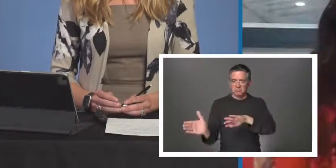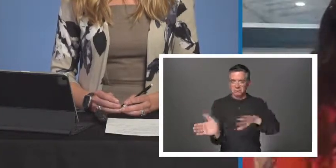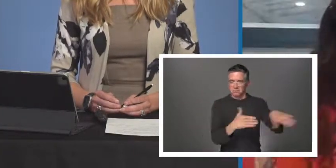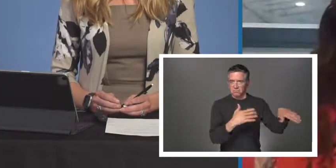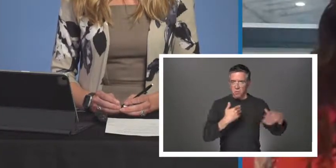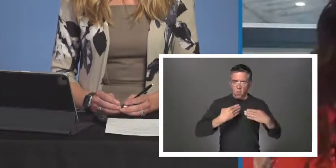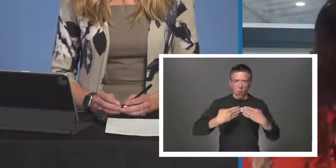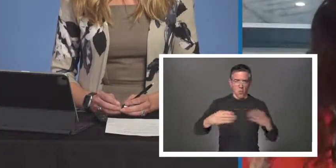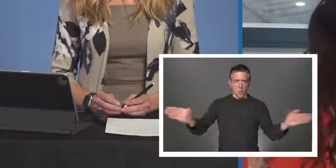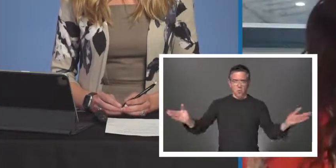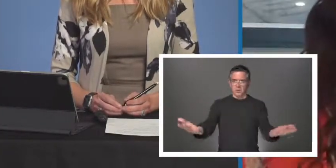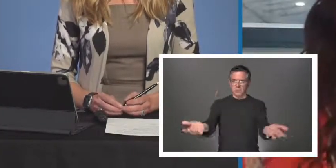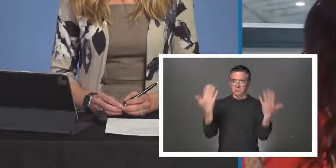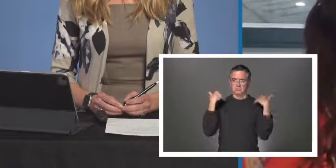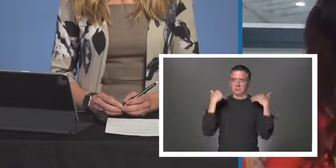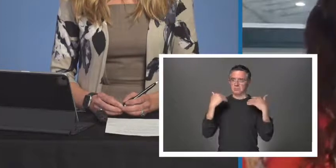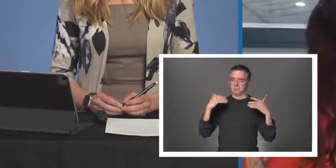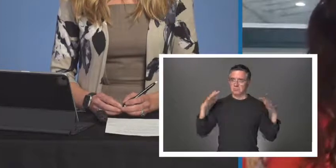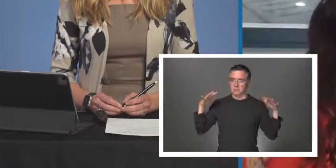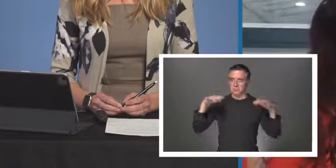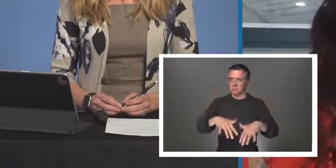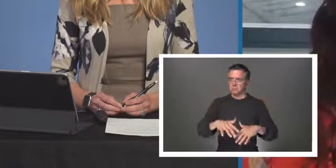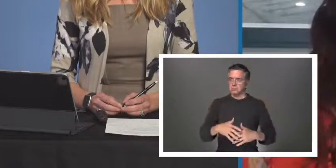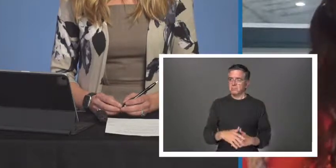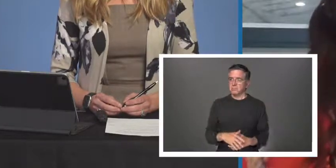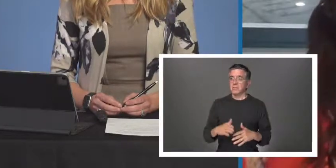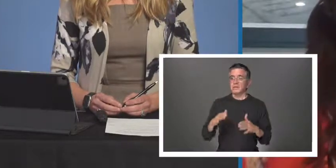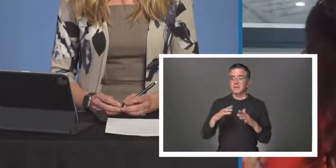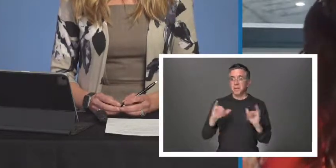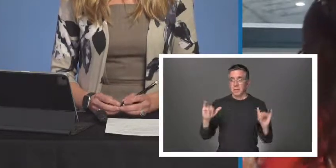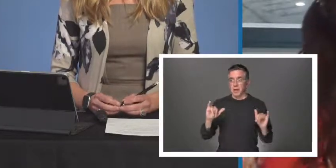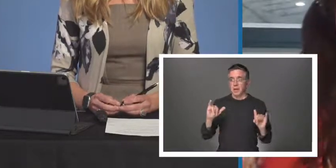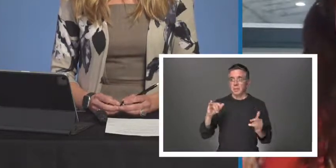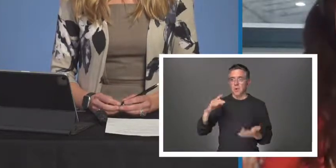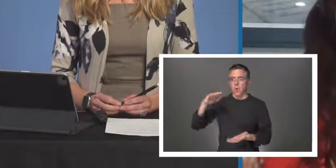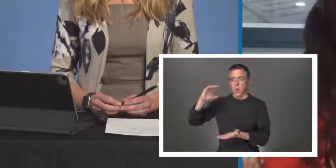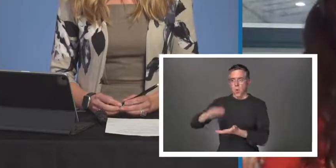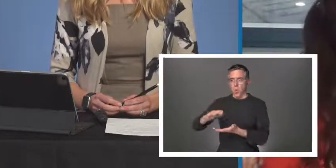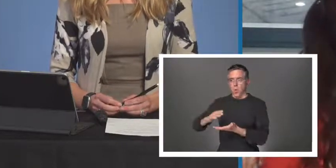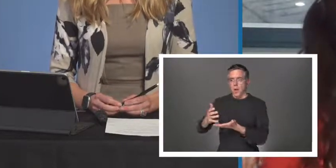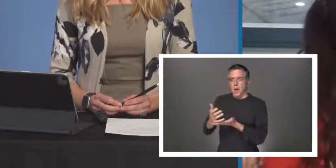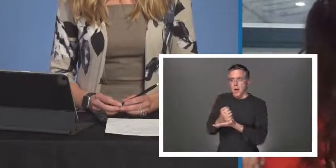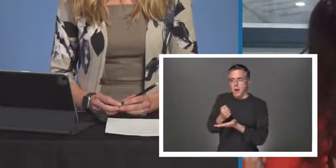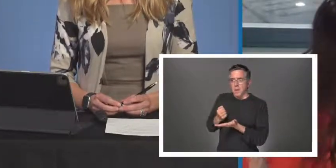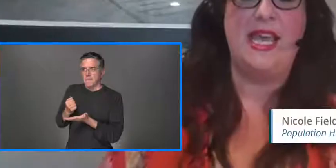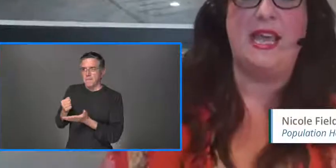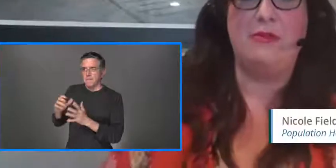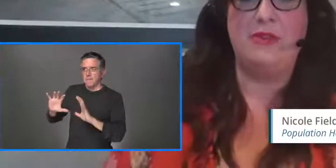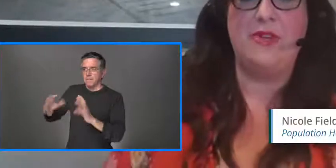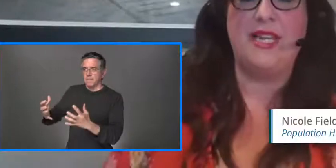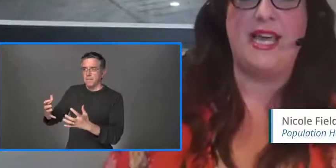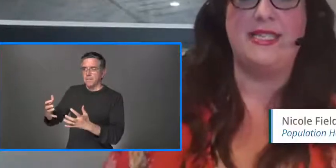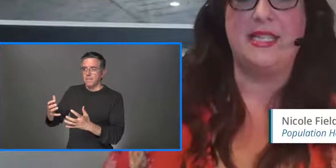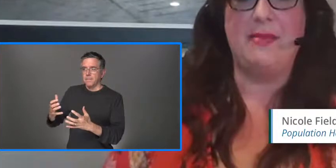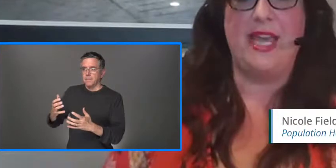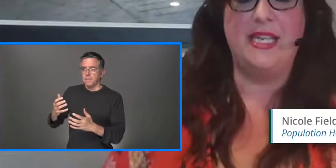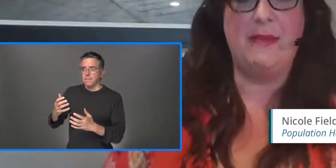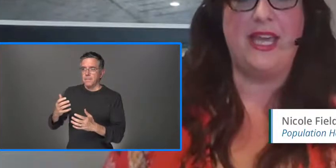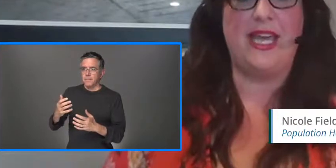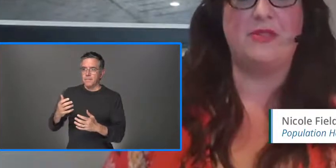That being said, we do have a lot of folks who are low income or racial and ethnic minorities. And we realize that the pandemic